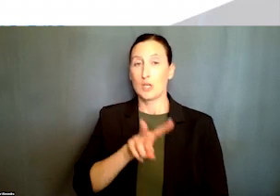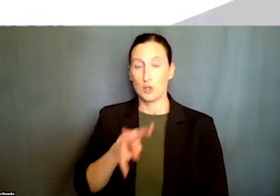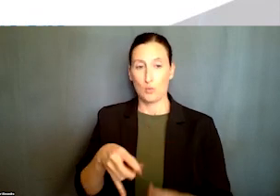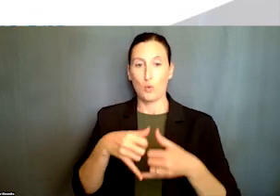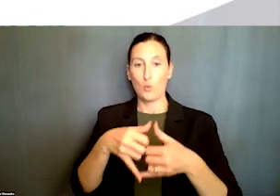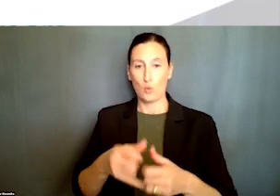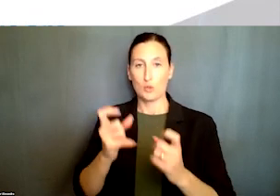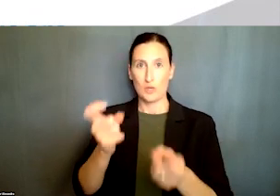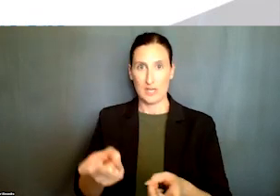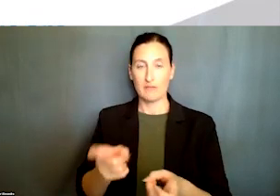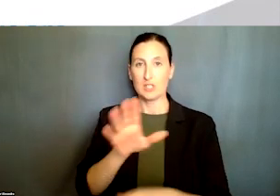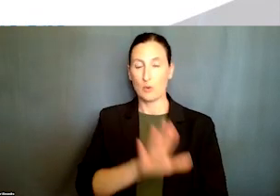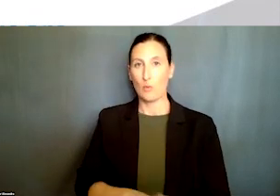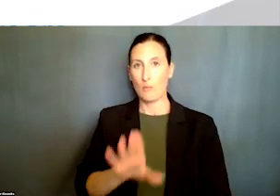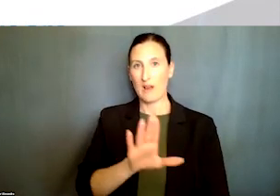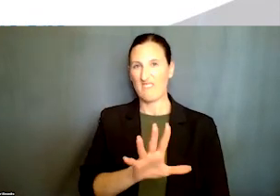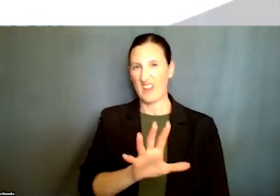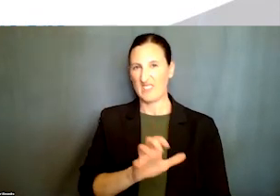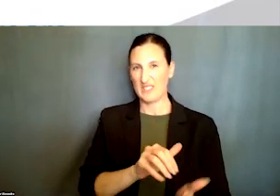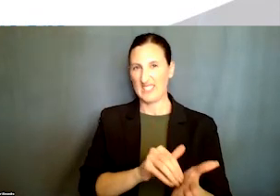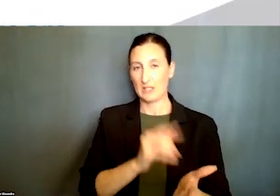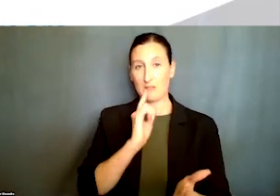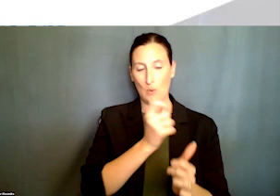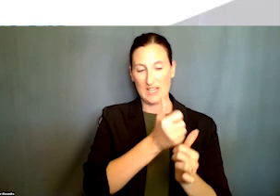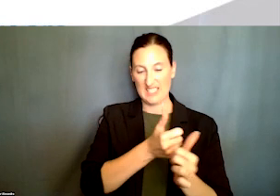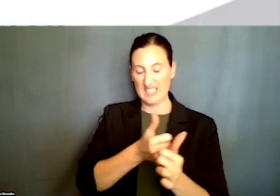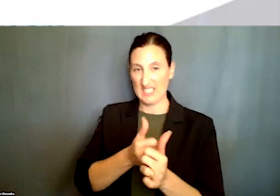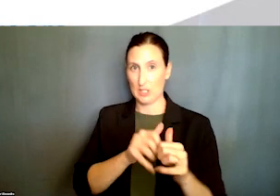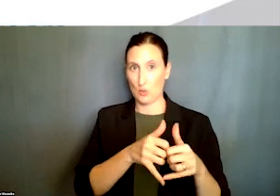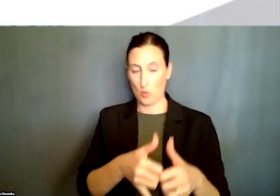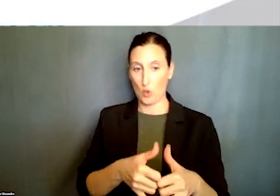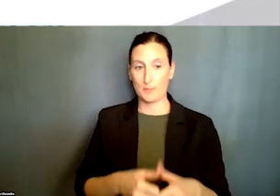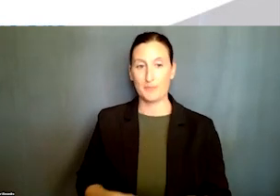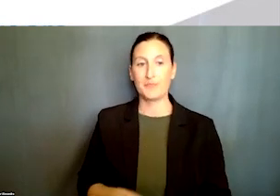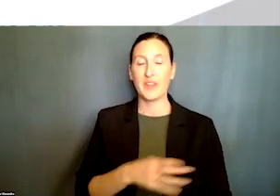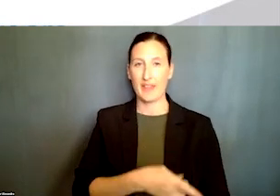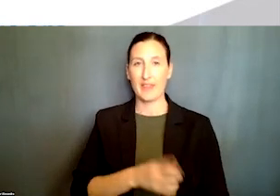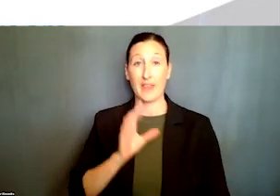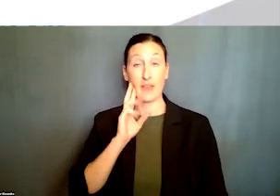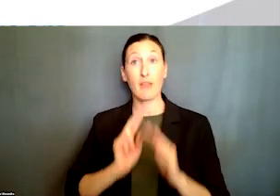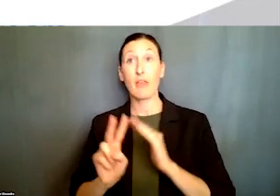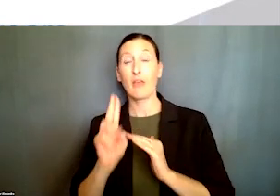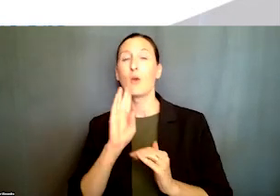so about a half a million an award. This program, expectation is it will continue.